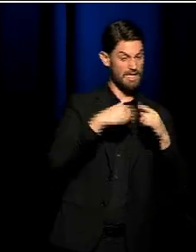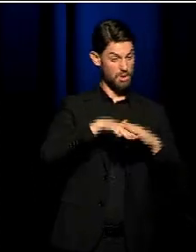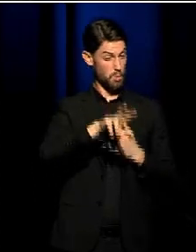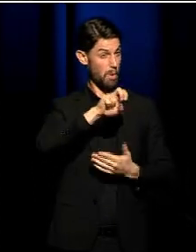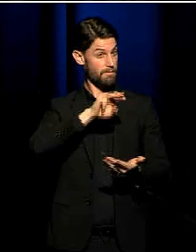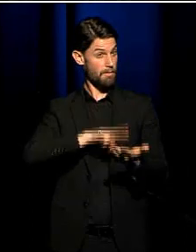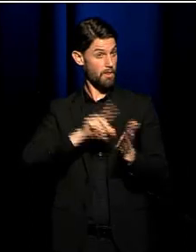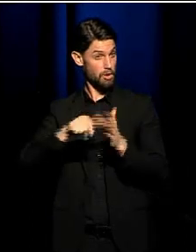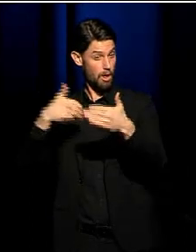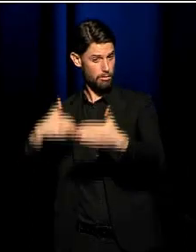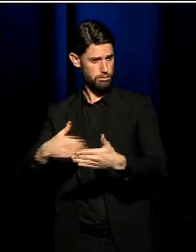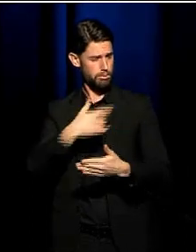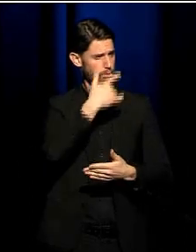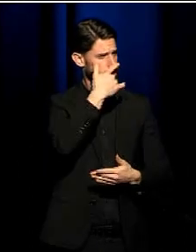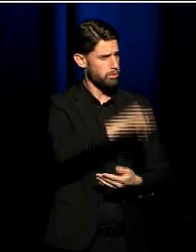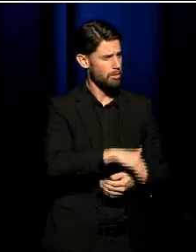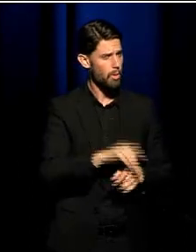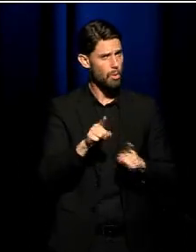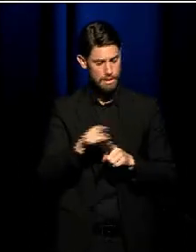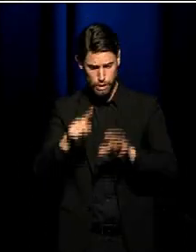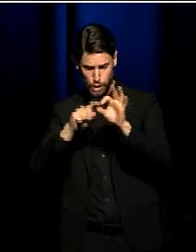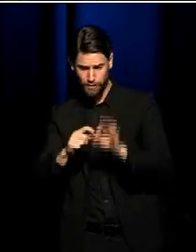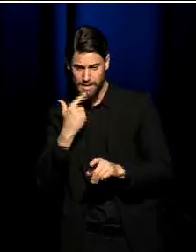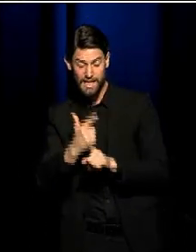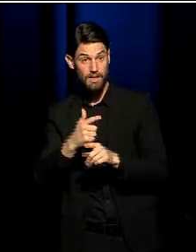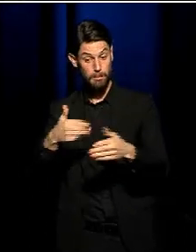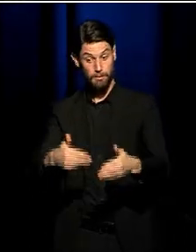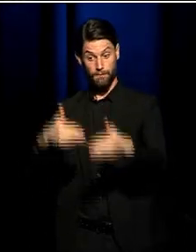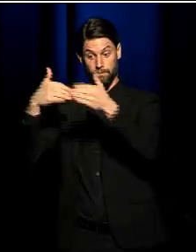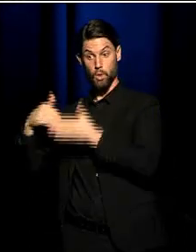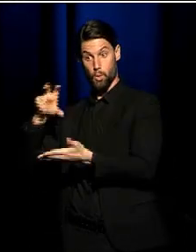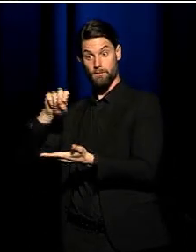reported that in the previous 12 months around 860,000 people